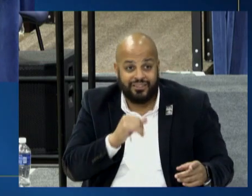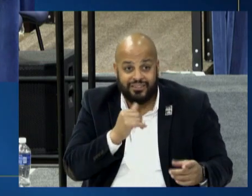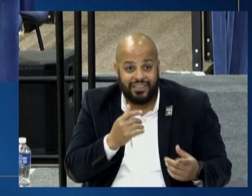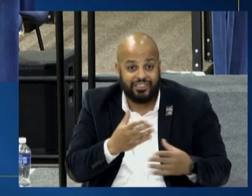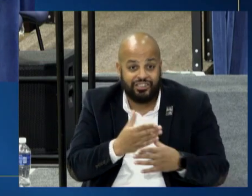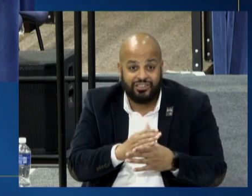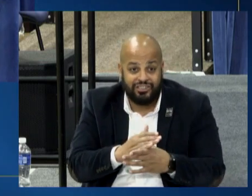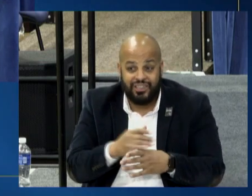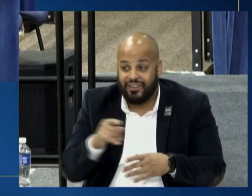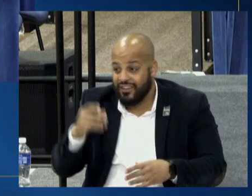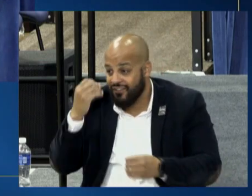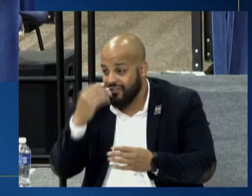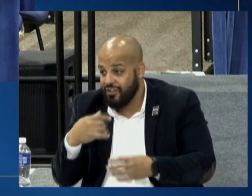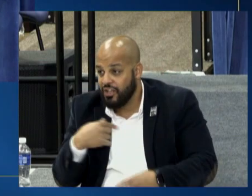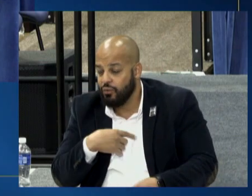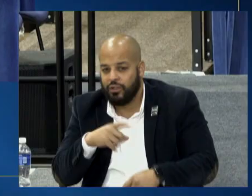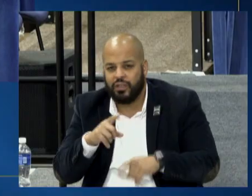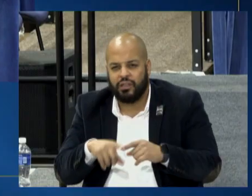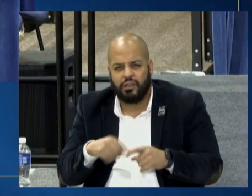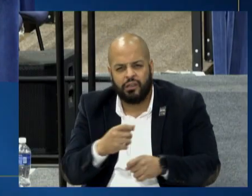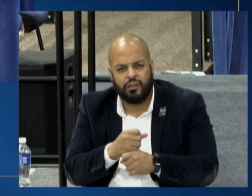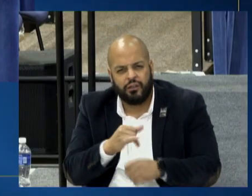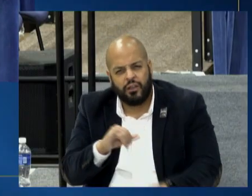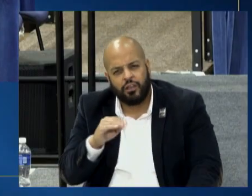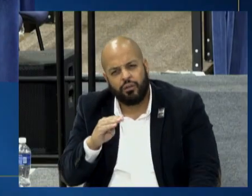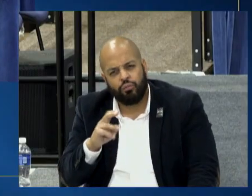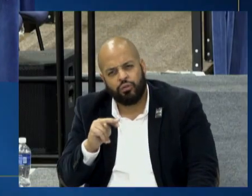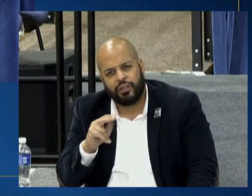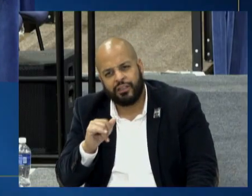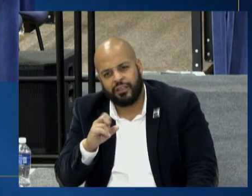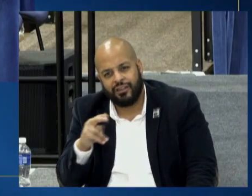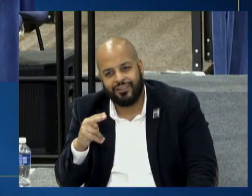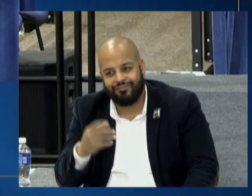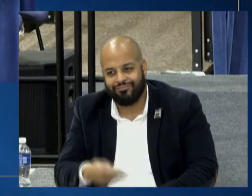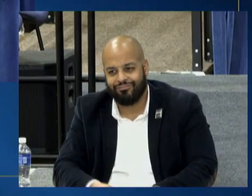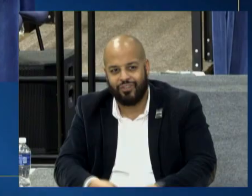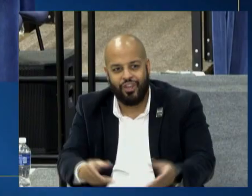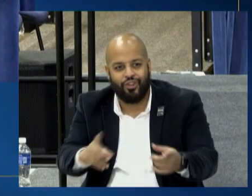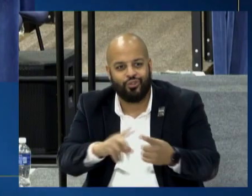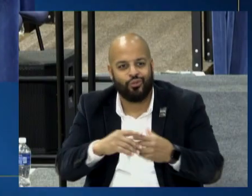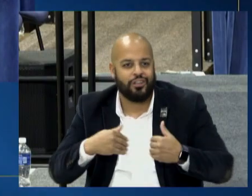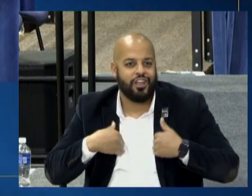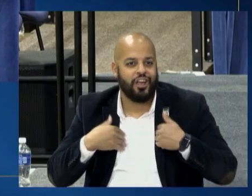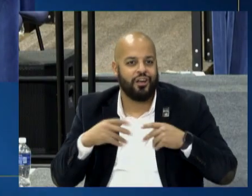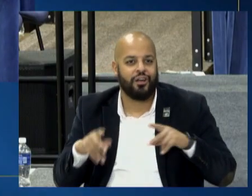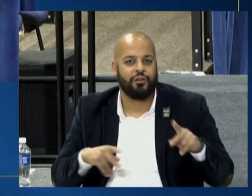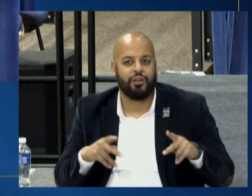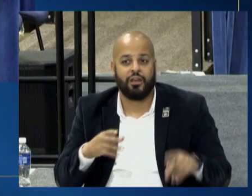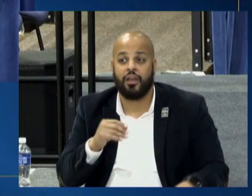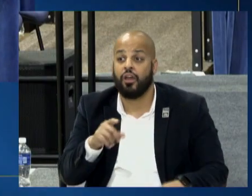get the rates of immunizations up among our young people. Also, of course, preventing tobacco use,